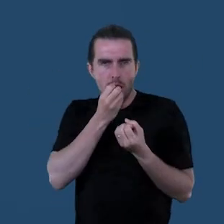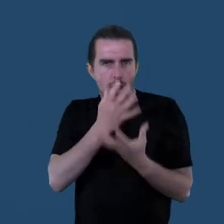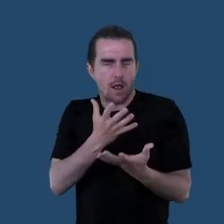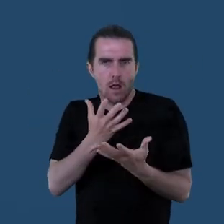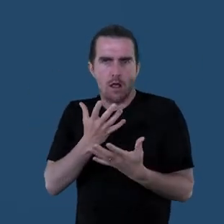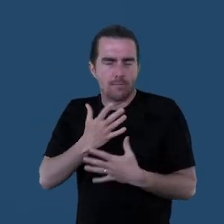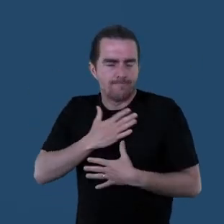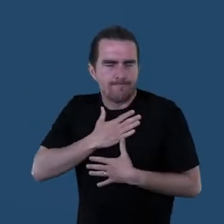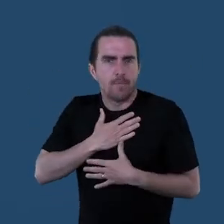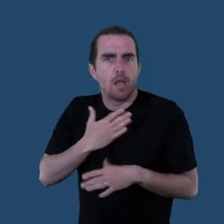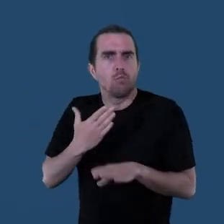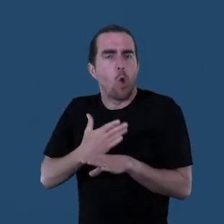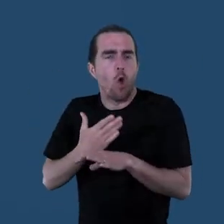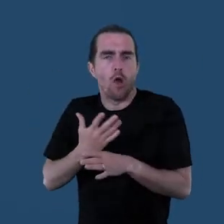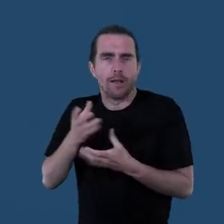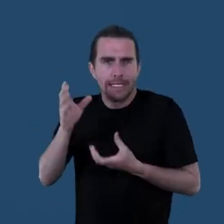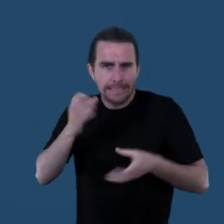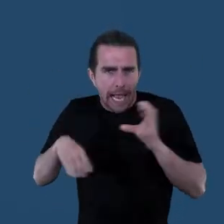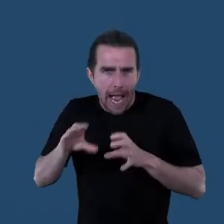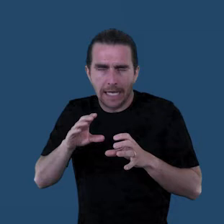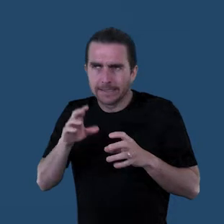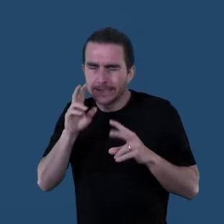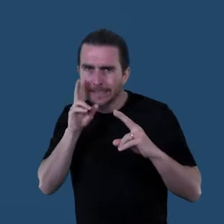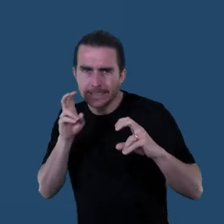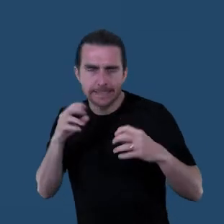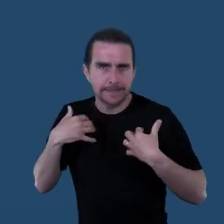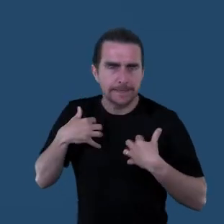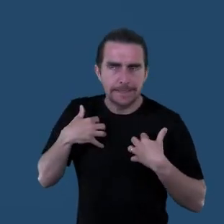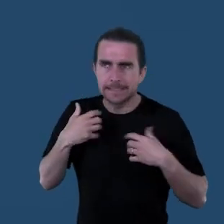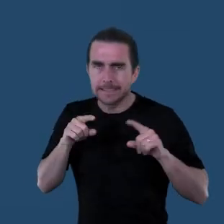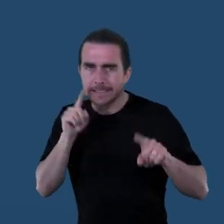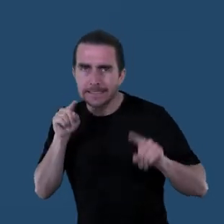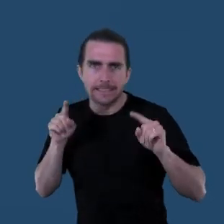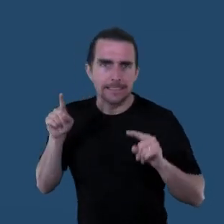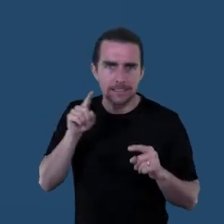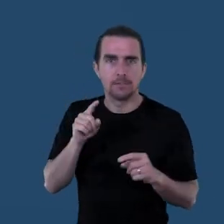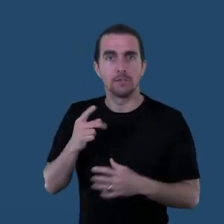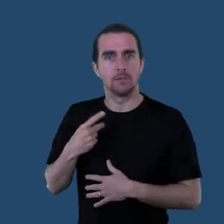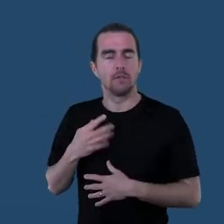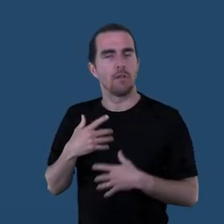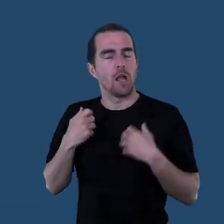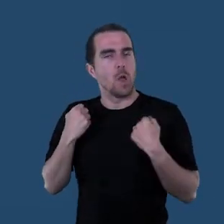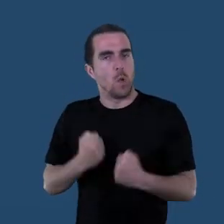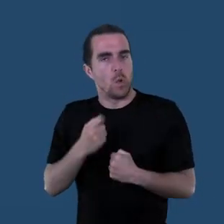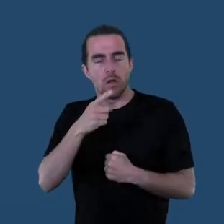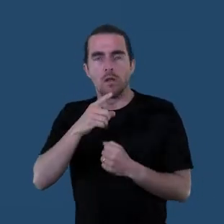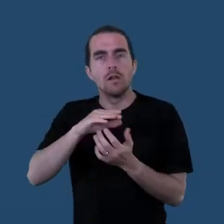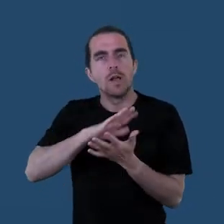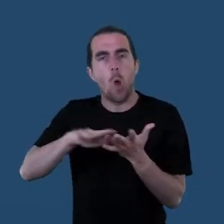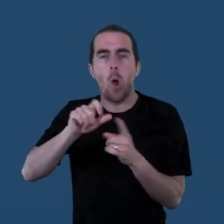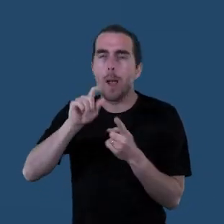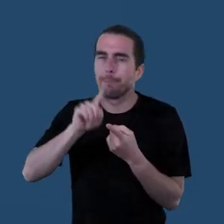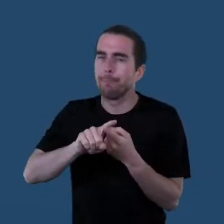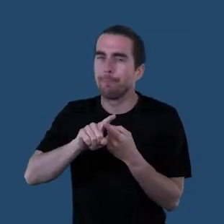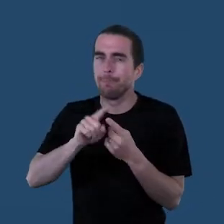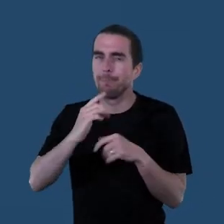That was a work of love and a lot of science involved. But we, I think we both feel quite strongly about Hope